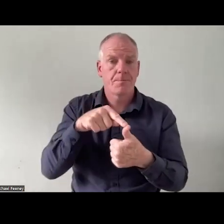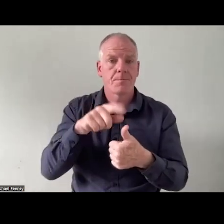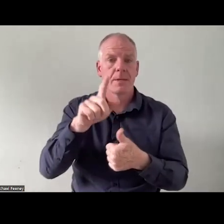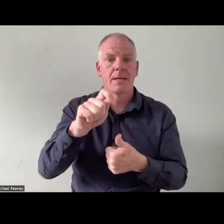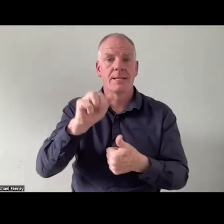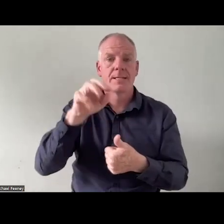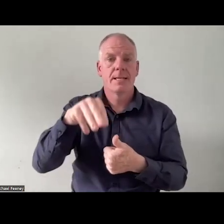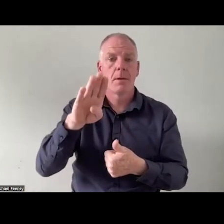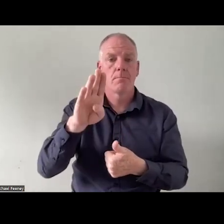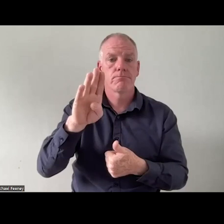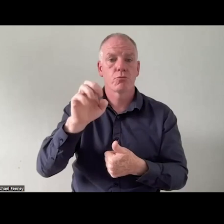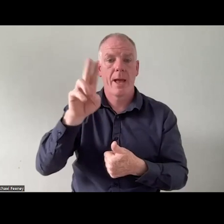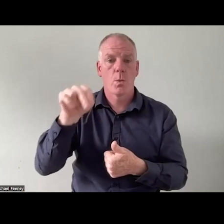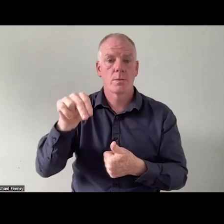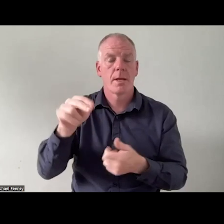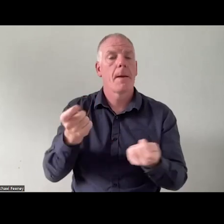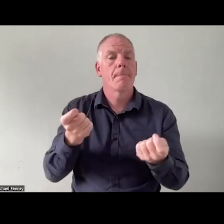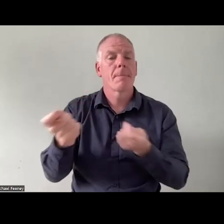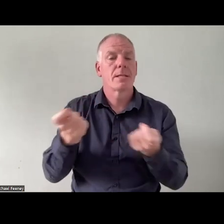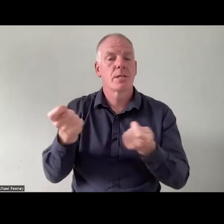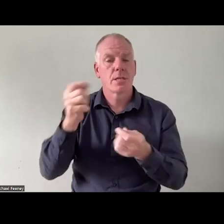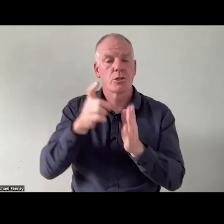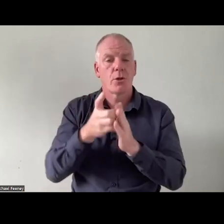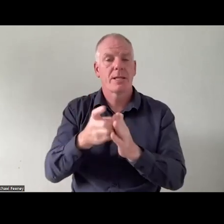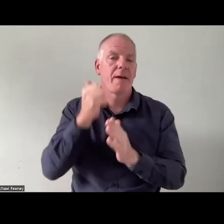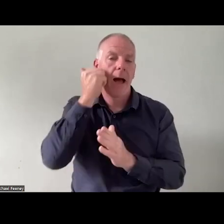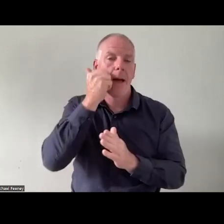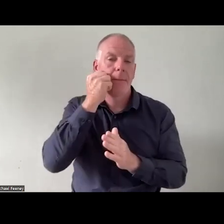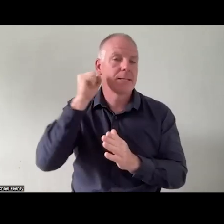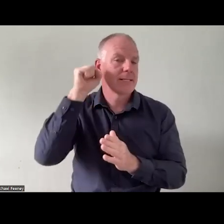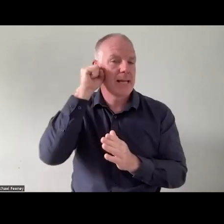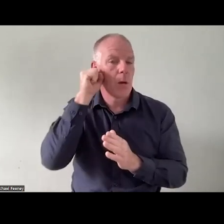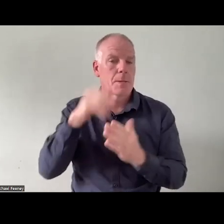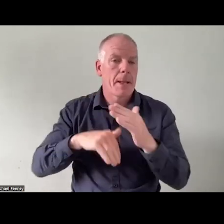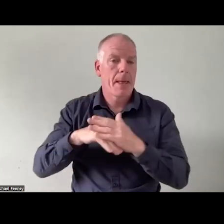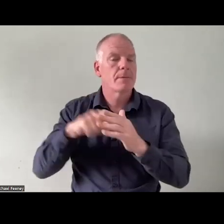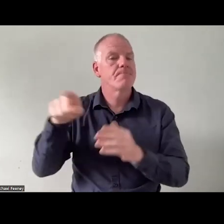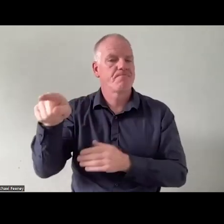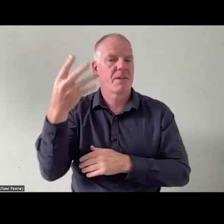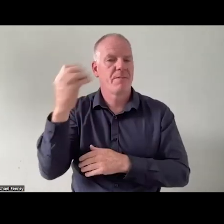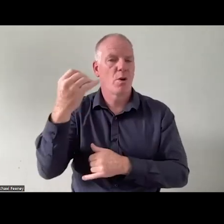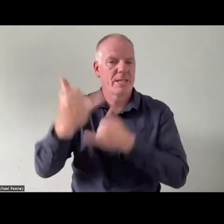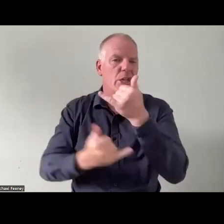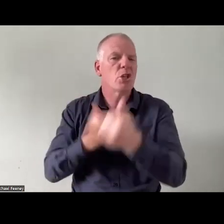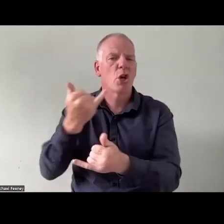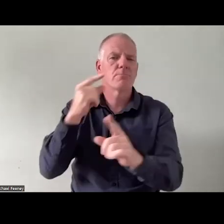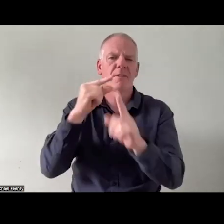who is the Managing Director of Apple Sound Limited. Tim has over four decades of experience in professional sound system rental